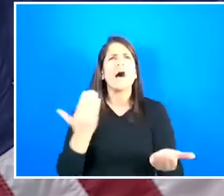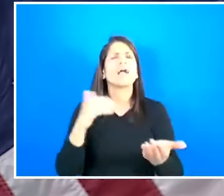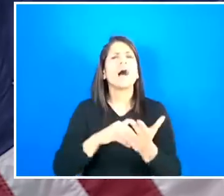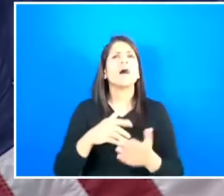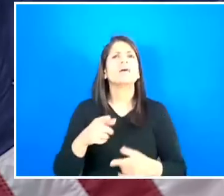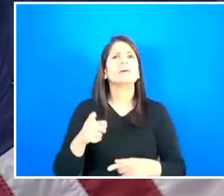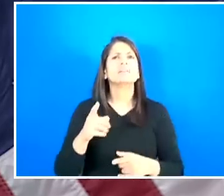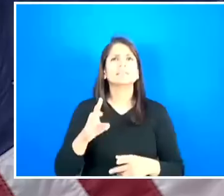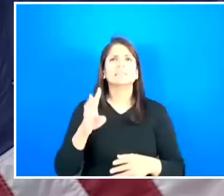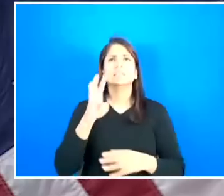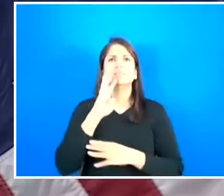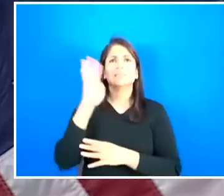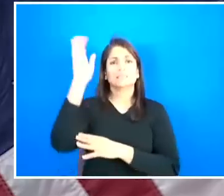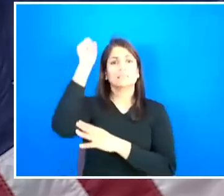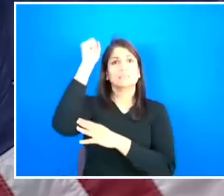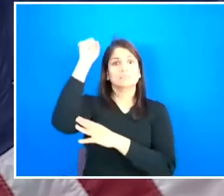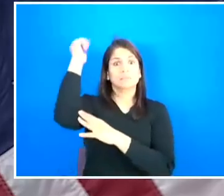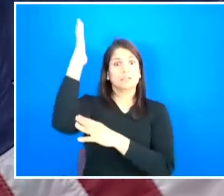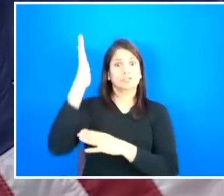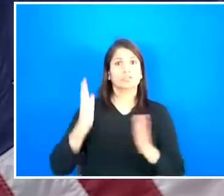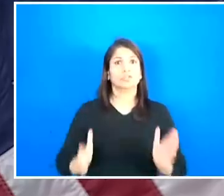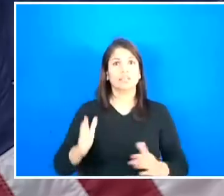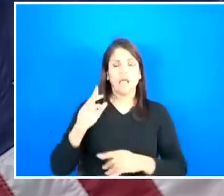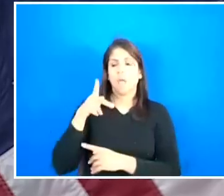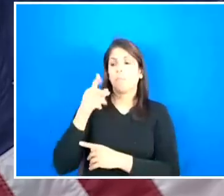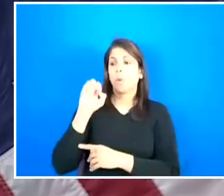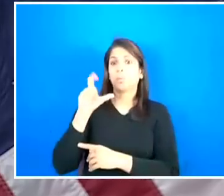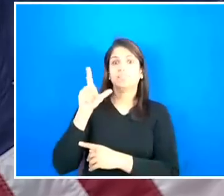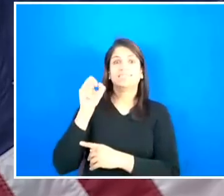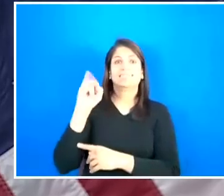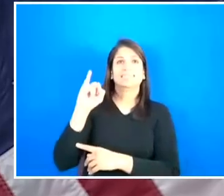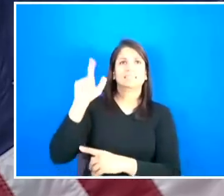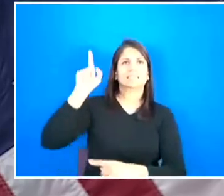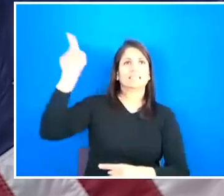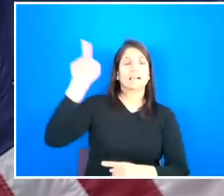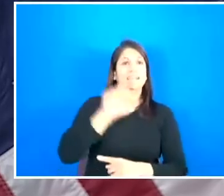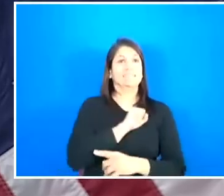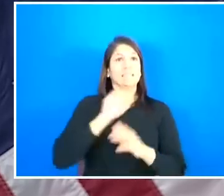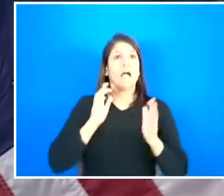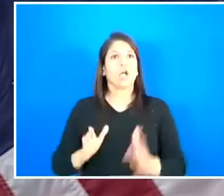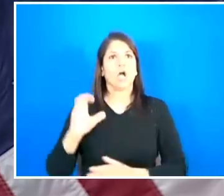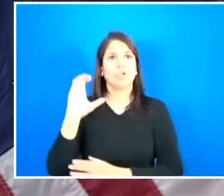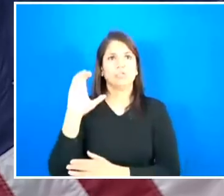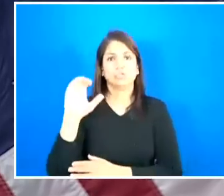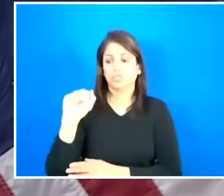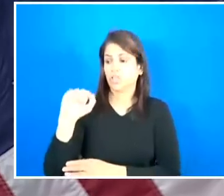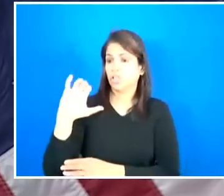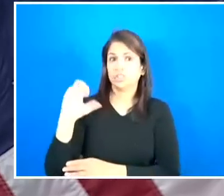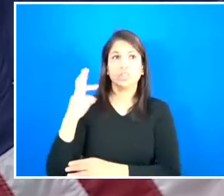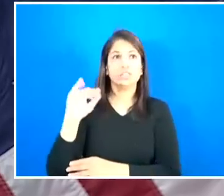PLACES THAT HAVE BEEN HURT BY COVID- B19ECSEAU I KNOW THE HOUSE OF REPRESENTATIVES IS LISTENING TO